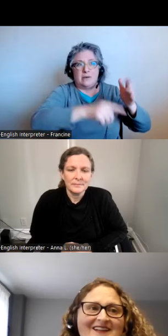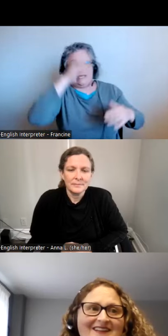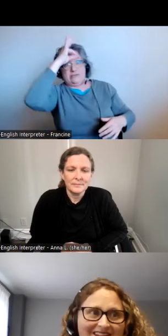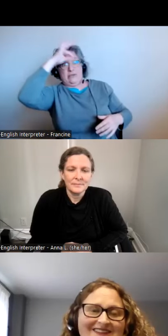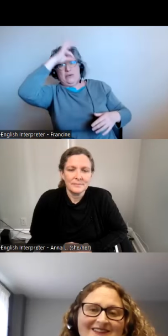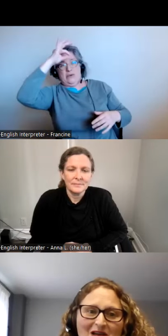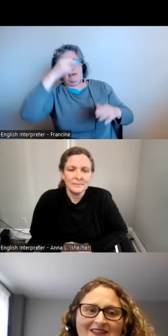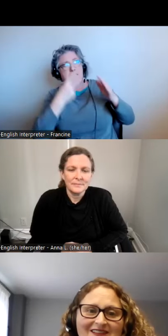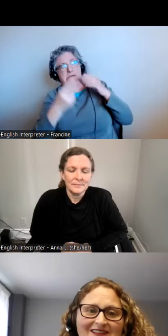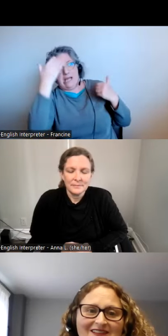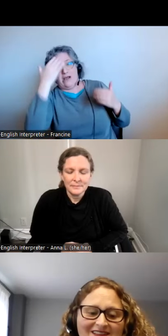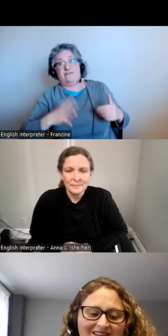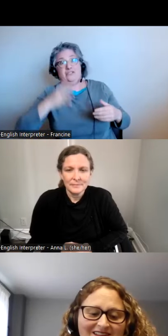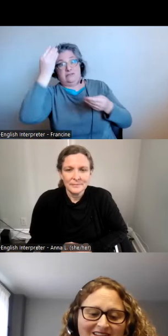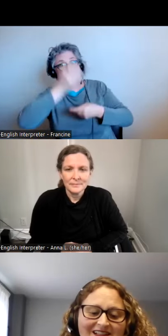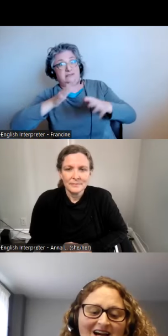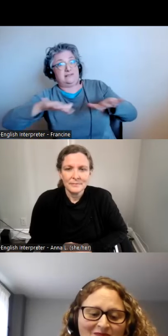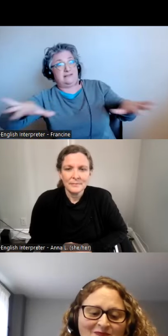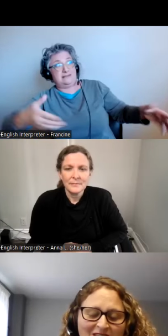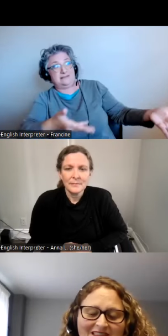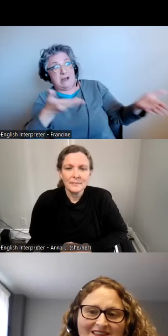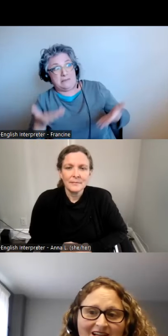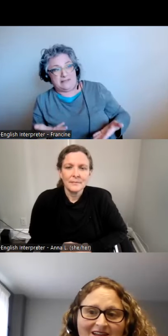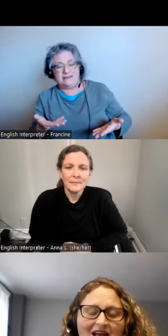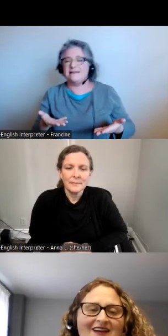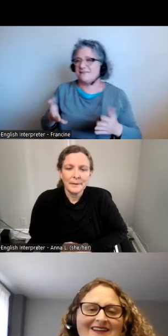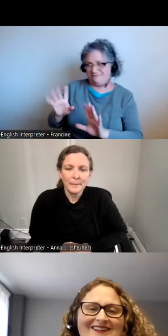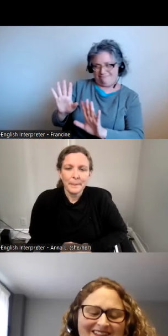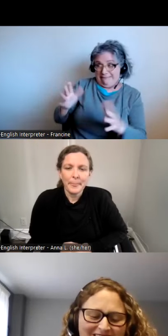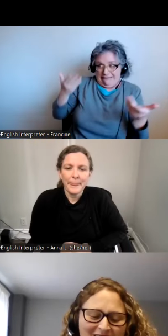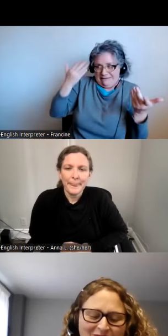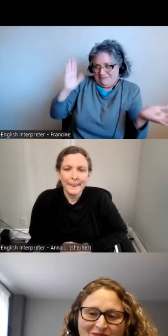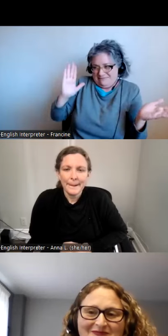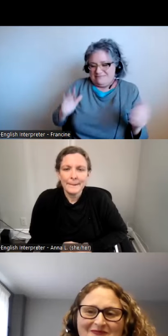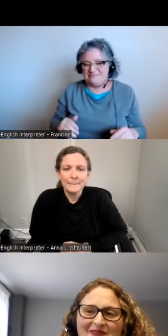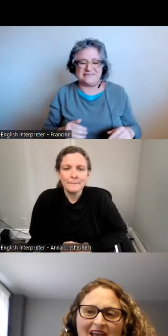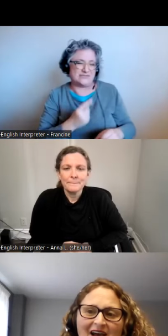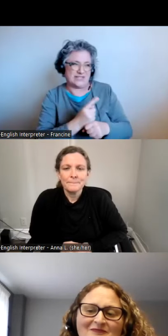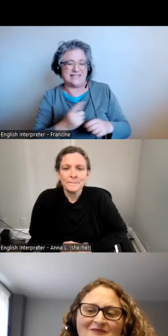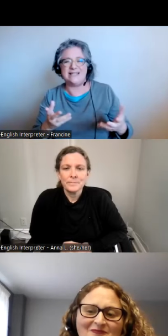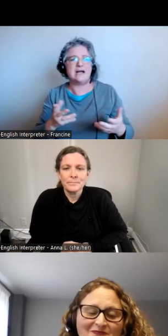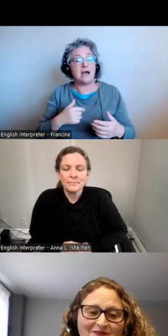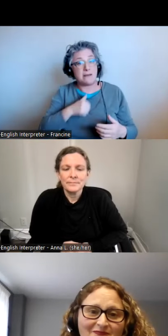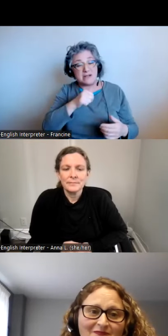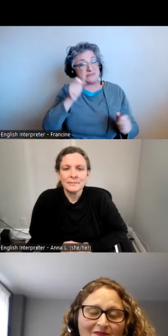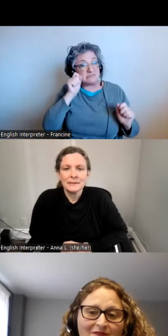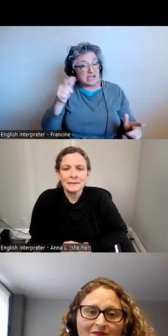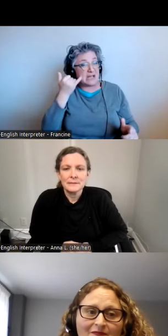Okay. Maybe the beginnings of that might be happening in a lab somewhere, but we just don 't know. » Allison Boyce: Exactly. » Kim Adlard: We can't say